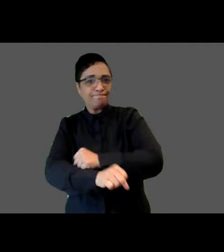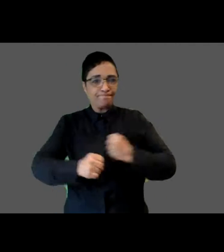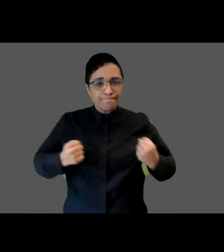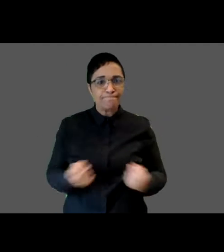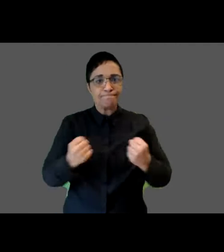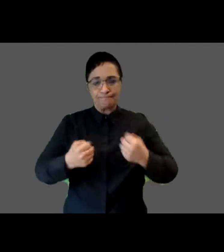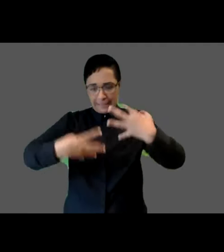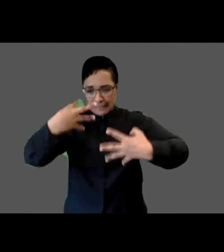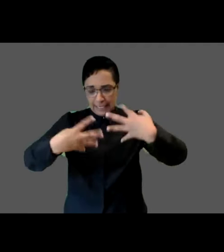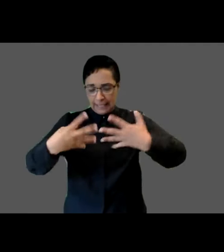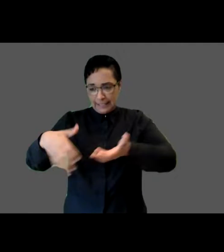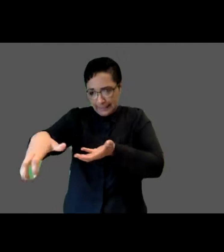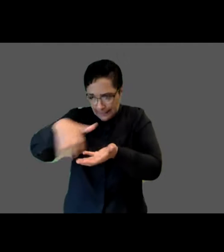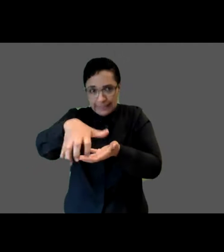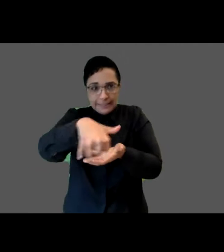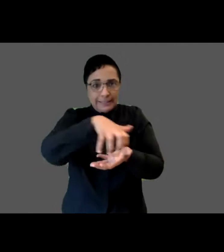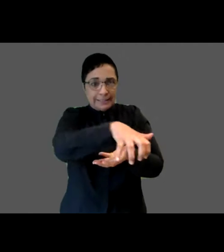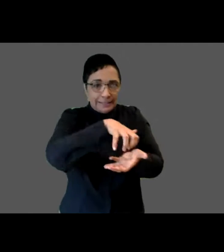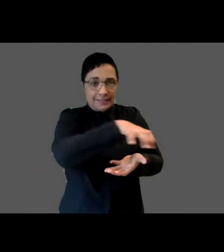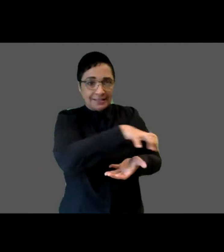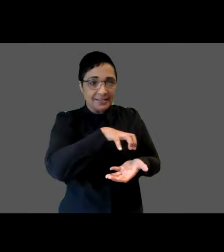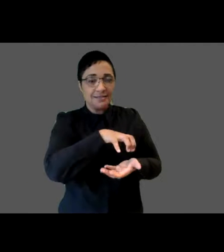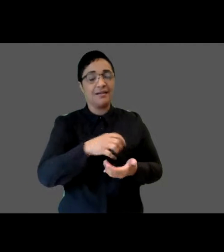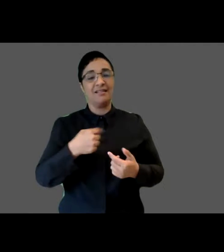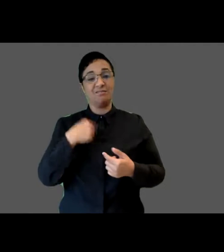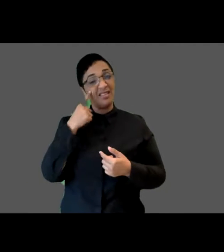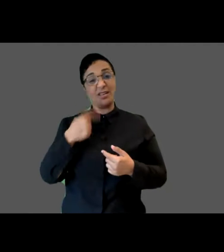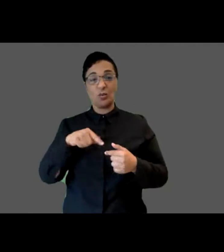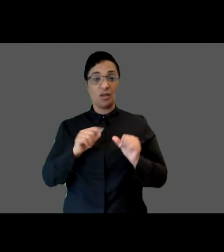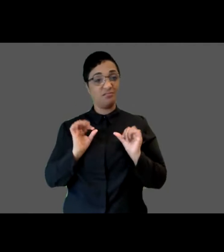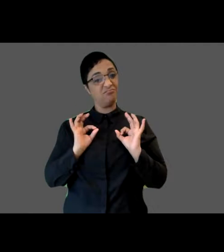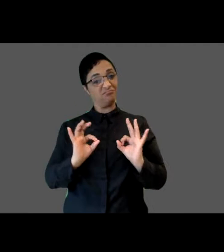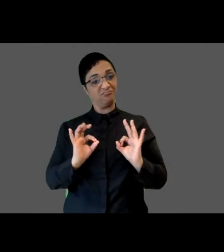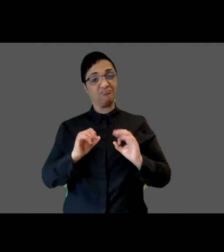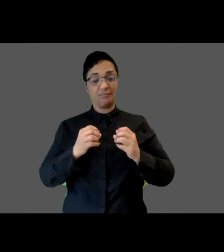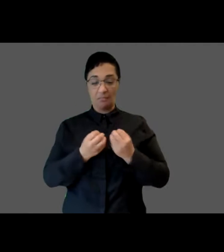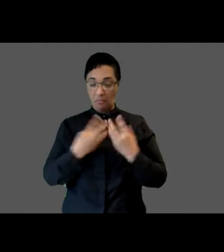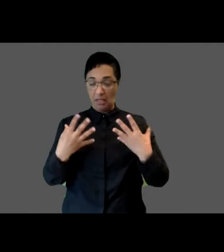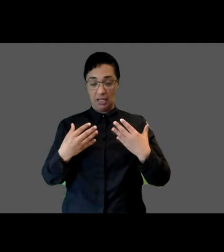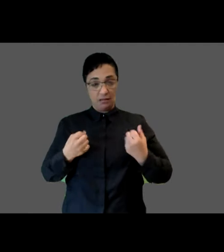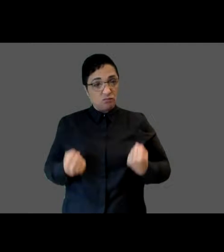And in IDA, we are ready to keep supporting many of the initiatives that we have seen